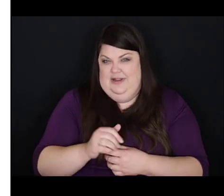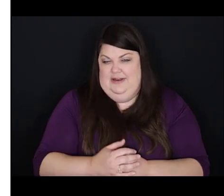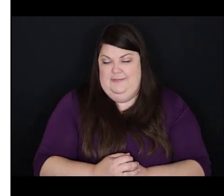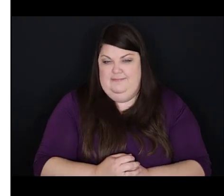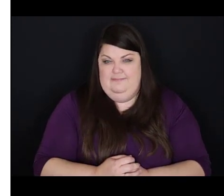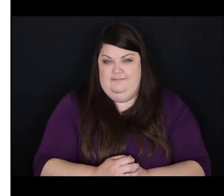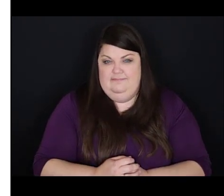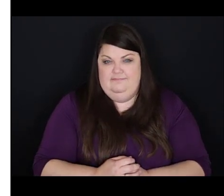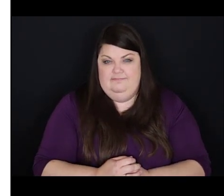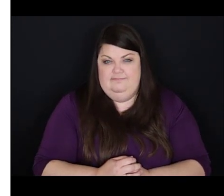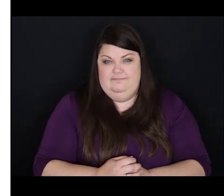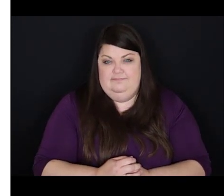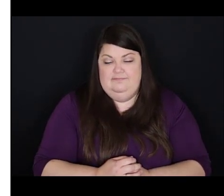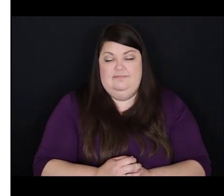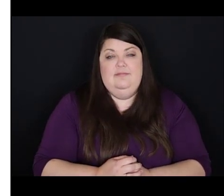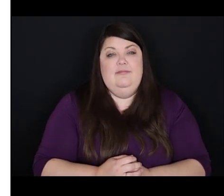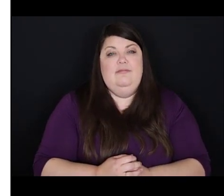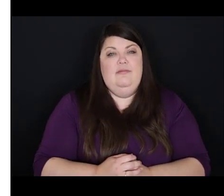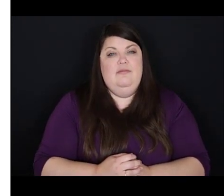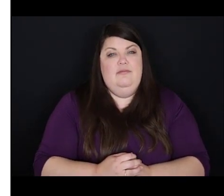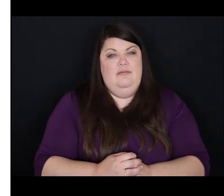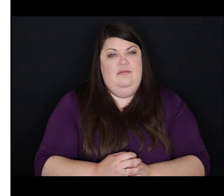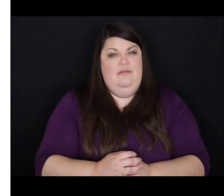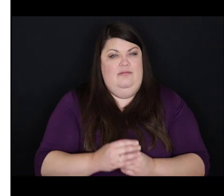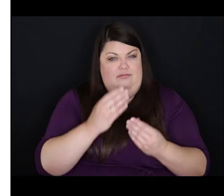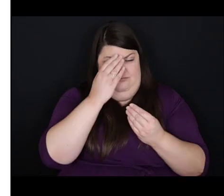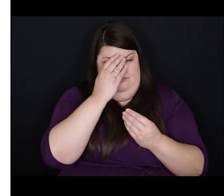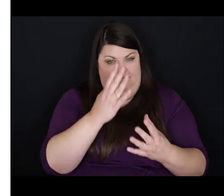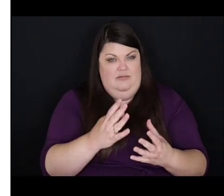To refresh your understanding of these definitions, the definition